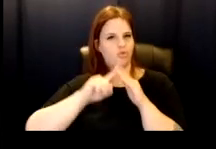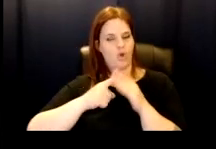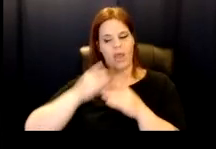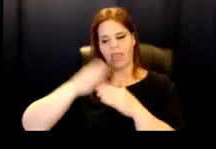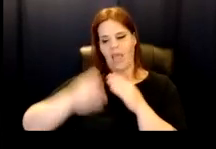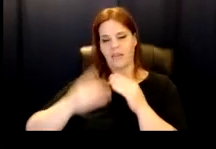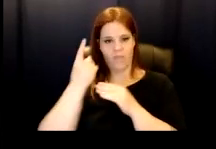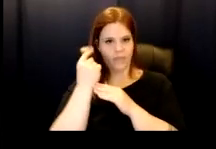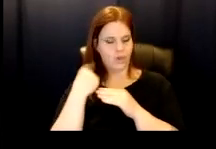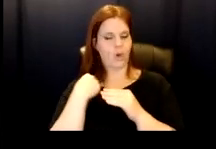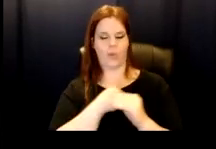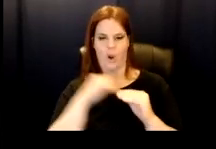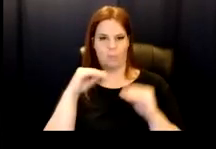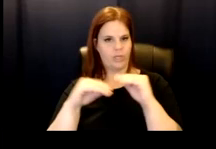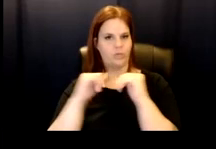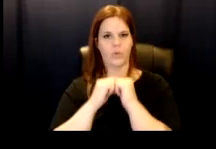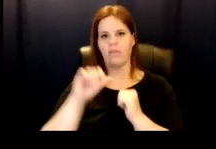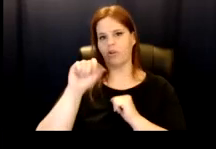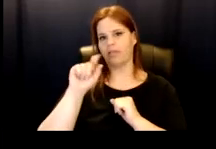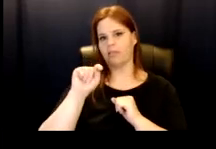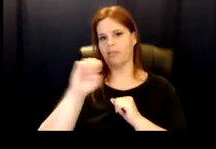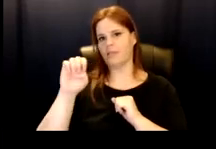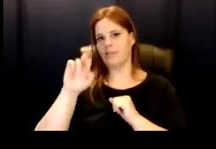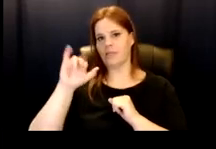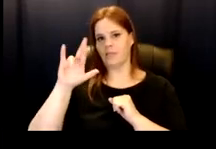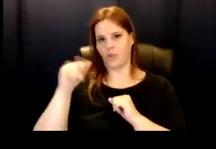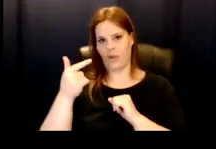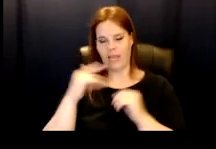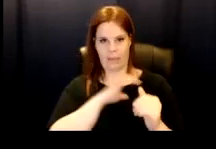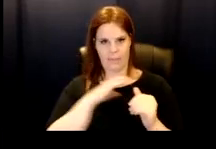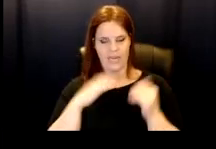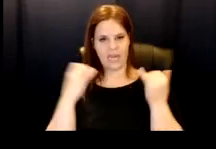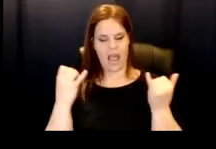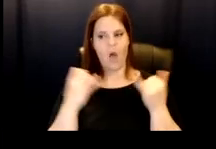together our steering committee now. One of the things that we are going to do is gather